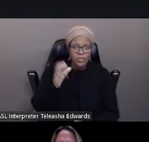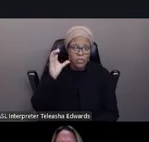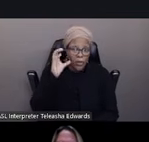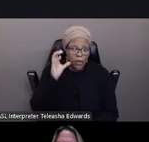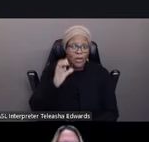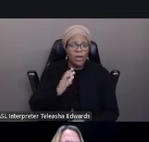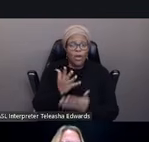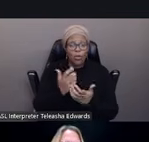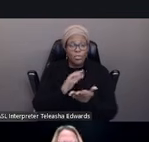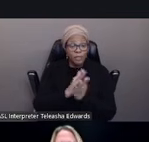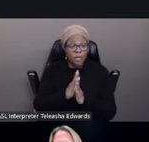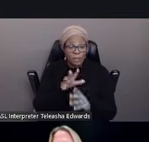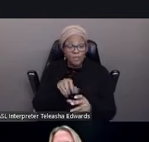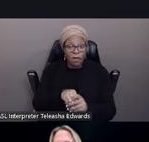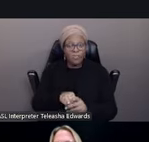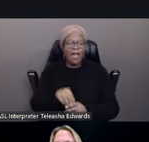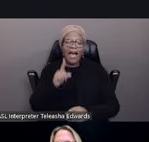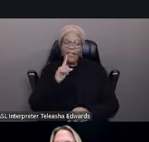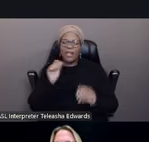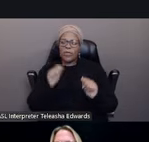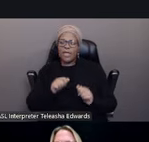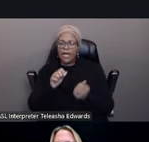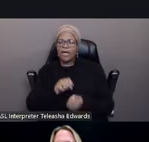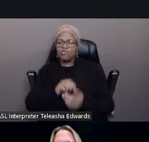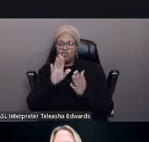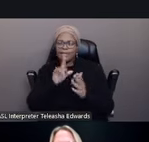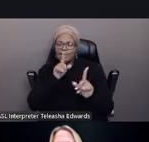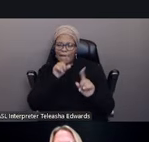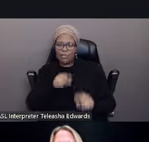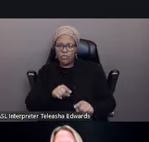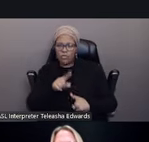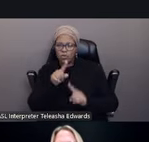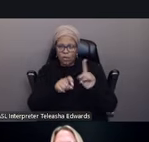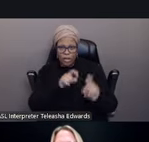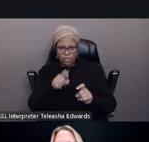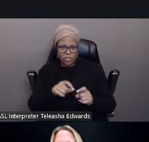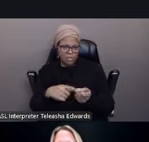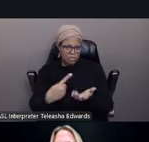we'll continue to be able to address those kind of questions and talk about some of those initiatives